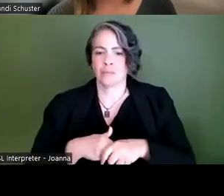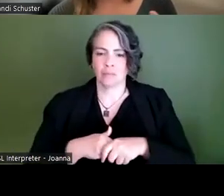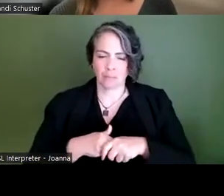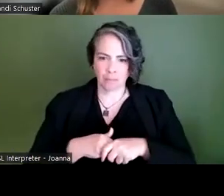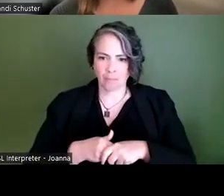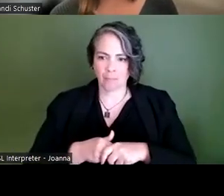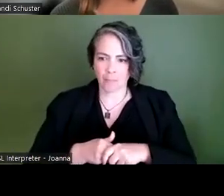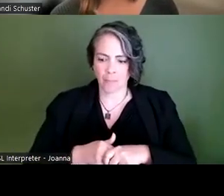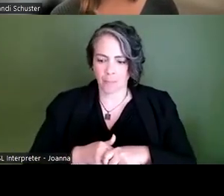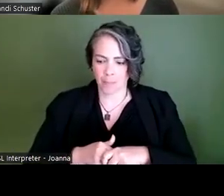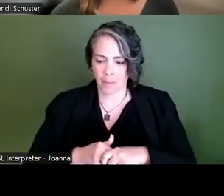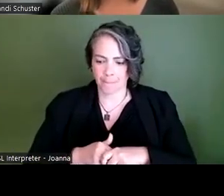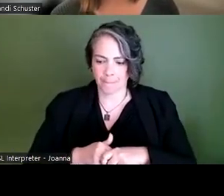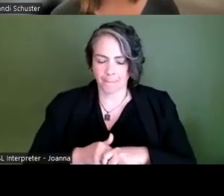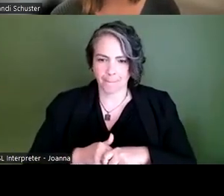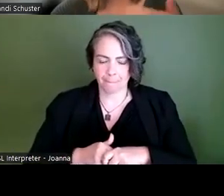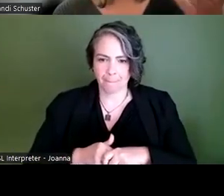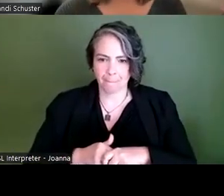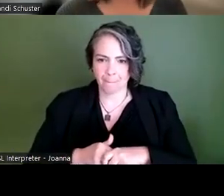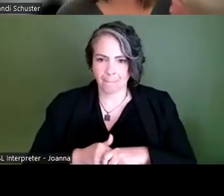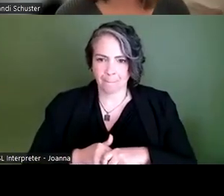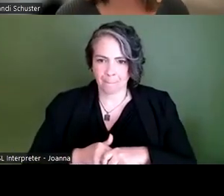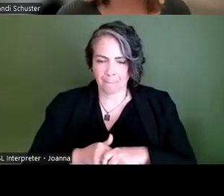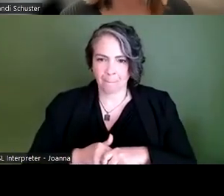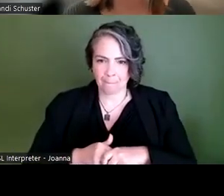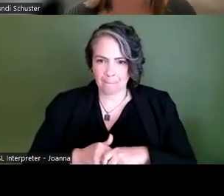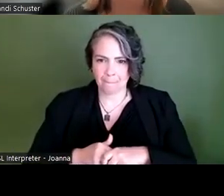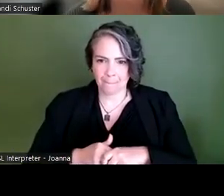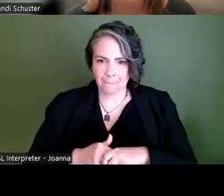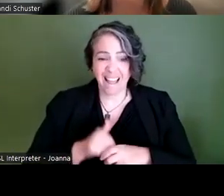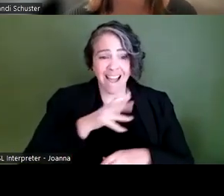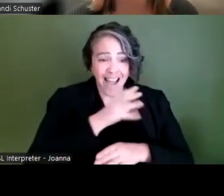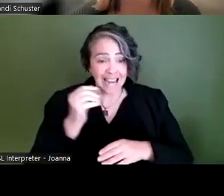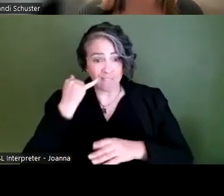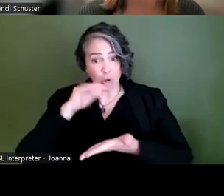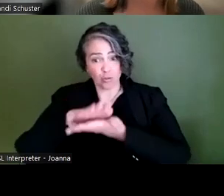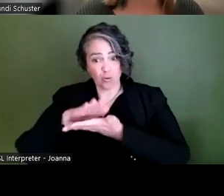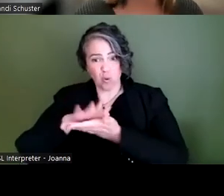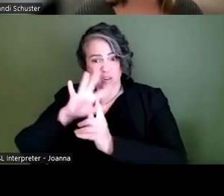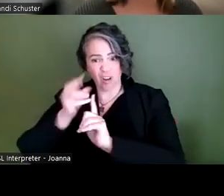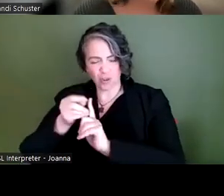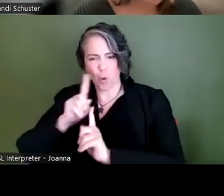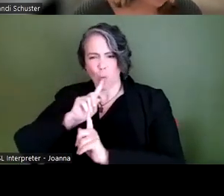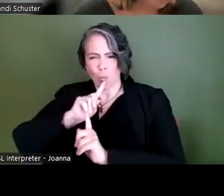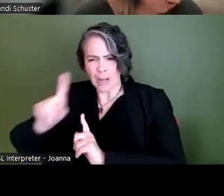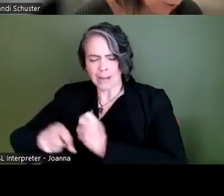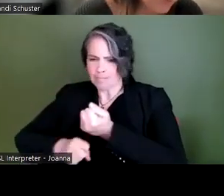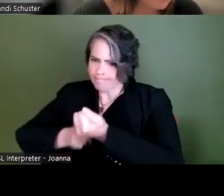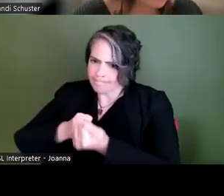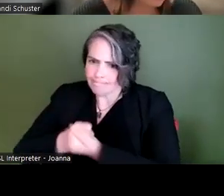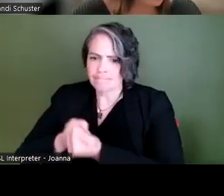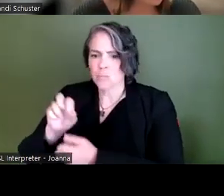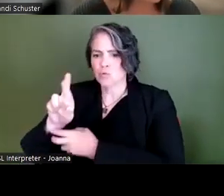in terms of overall kind of restorative school culture; that implementing programs at schools